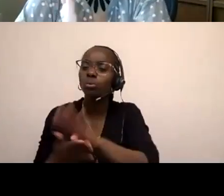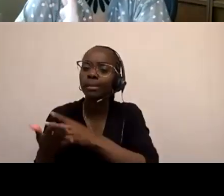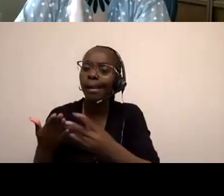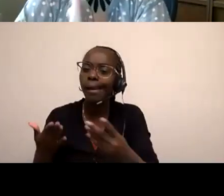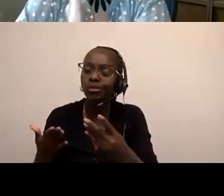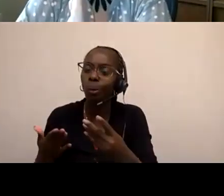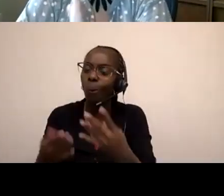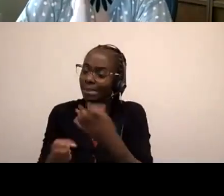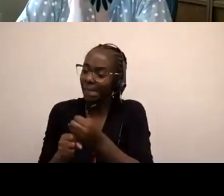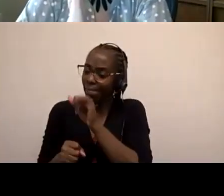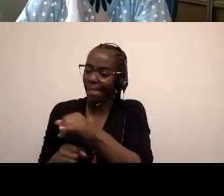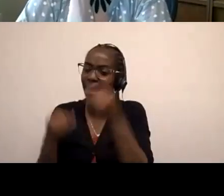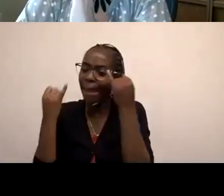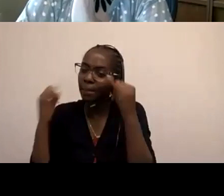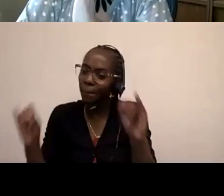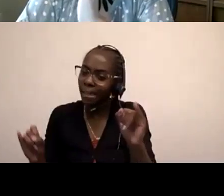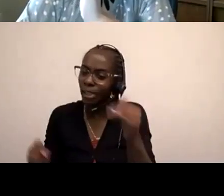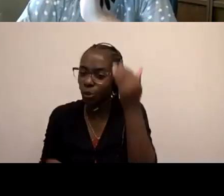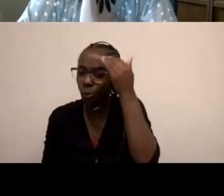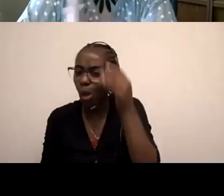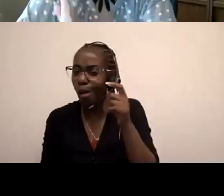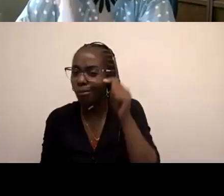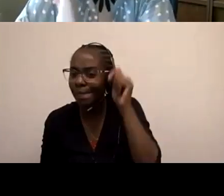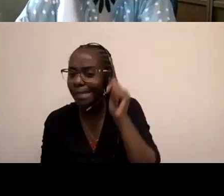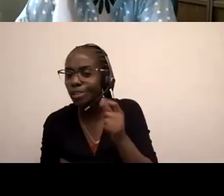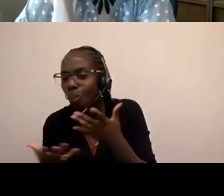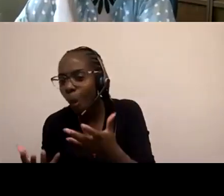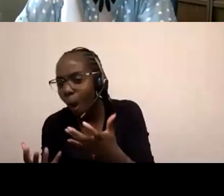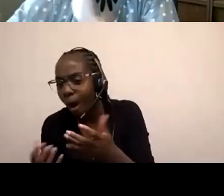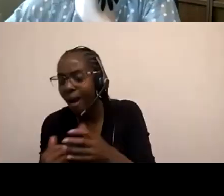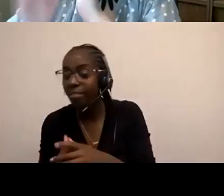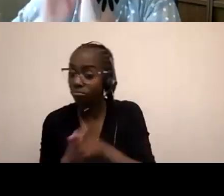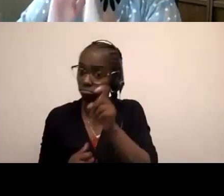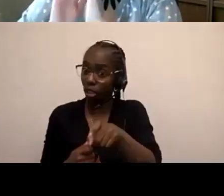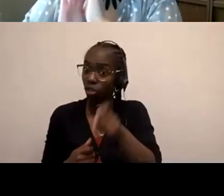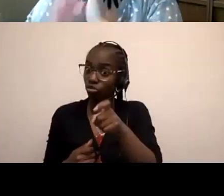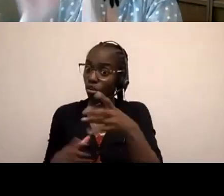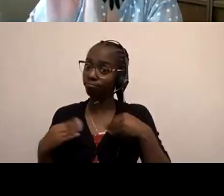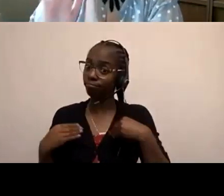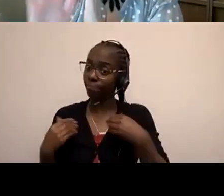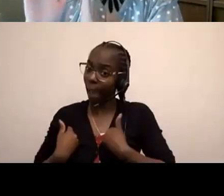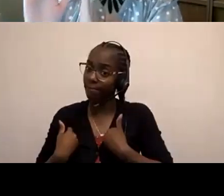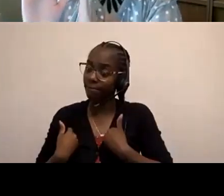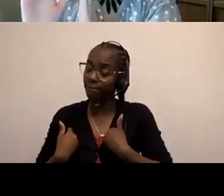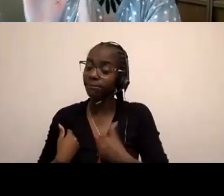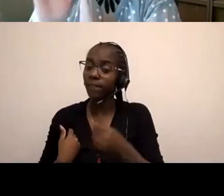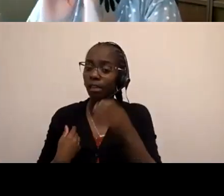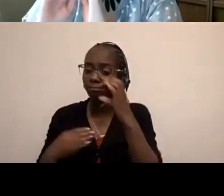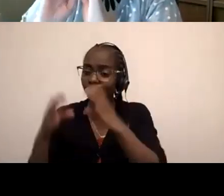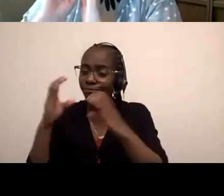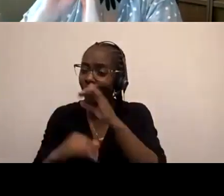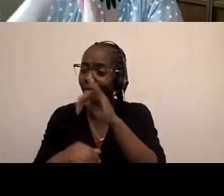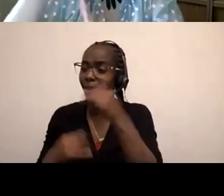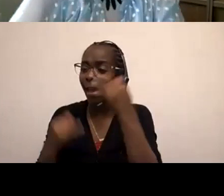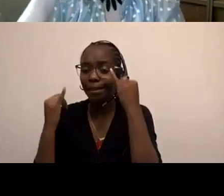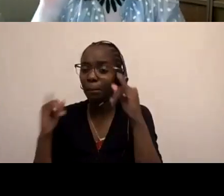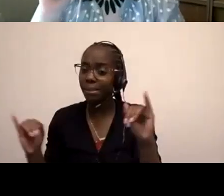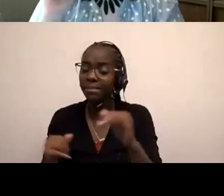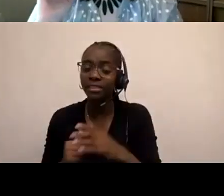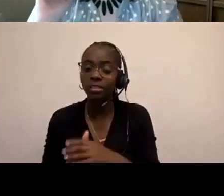WHICH TEENAGERS WANT THEY SHOULD BE SEEKING THAT INDEPEDNANCE, SO HE CAN MAKE HIS OWN SCHEDULE FOR THE DAY BUT AT